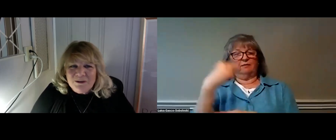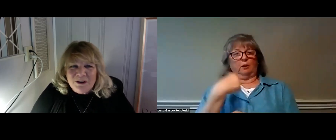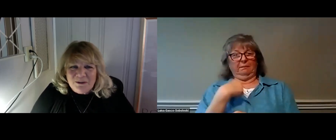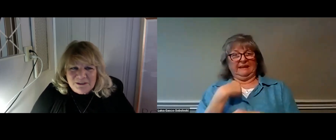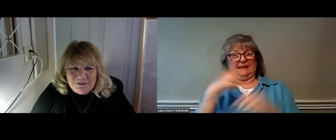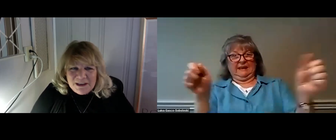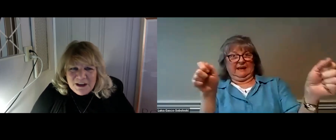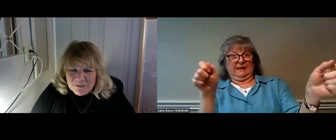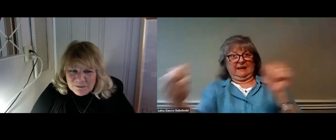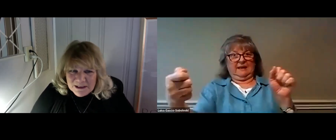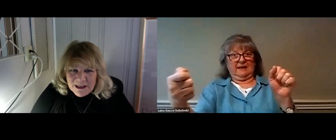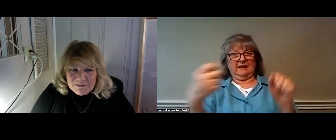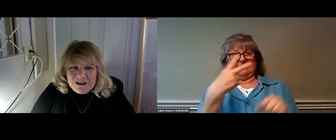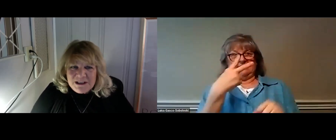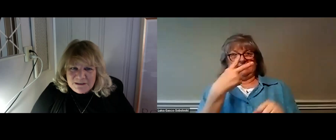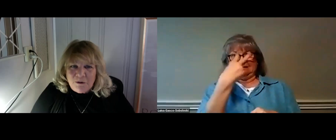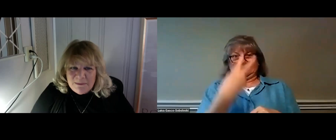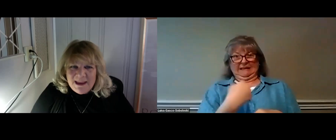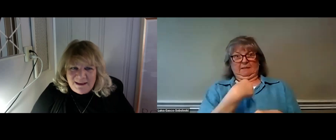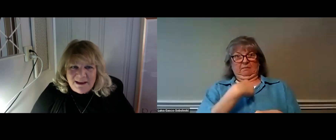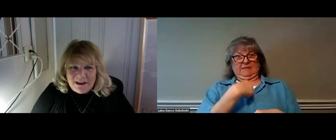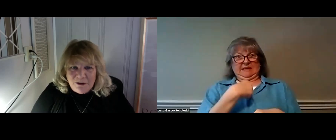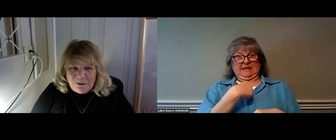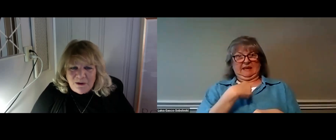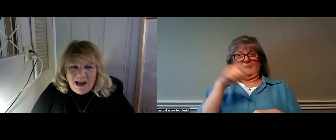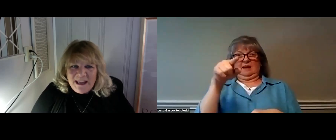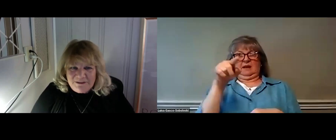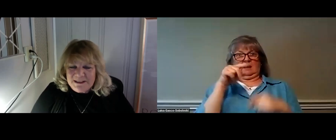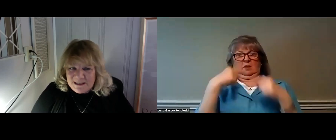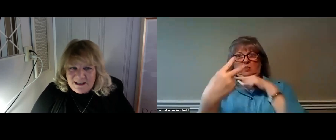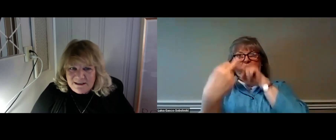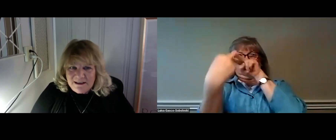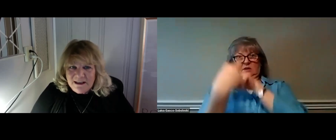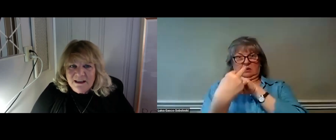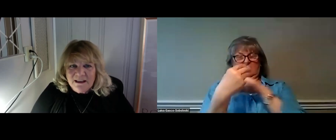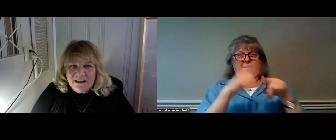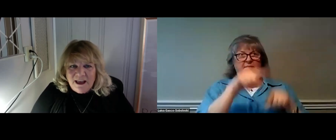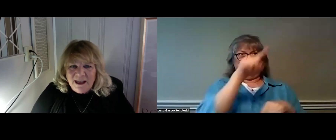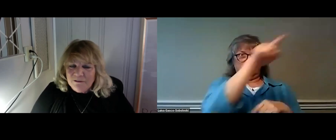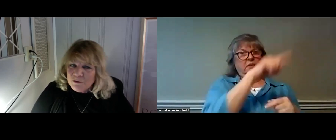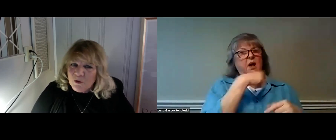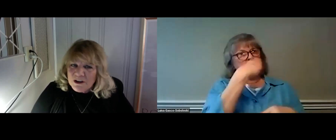The video relay machine is for me not you. I have to see it, I have to watch the